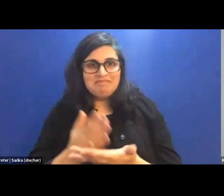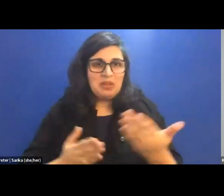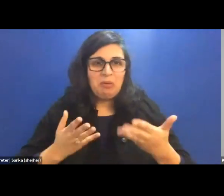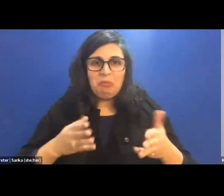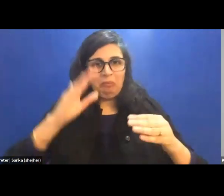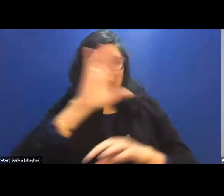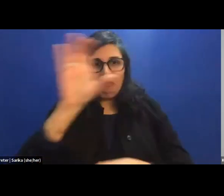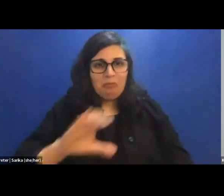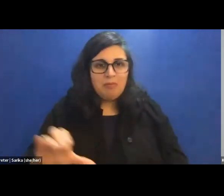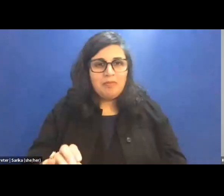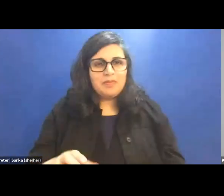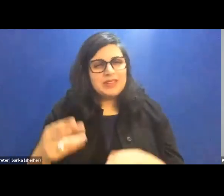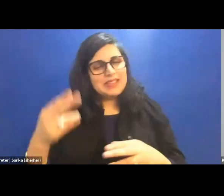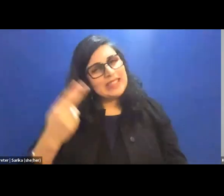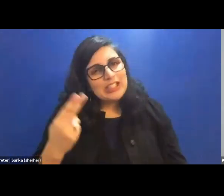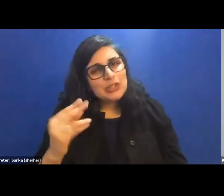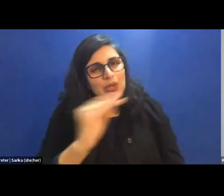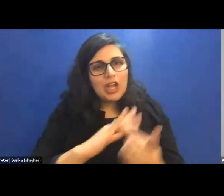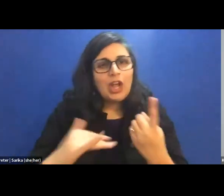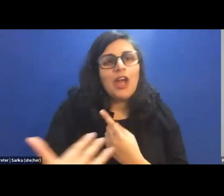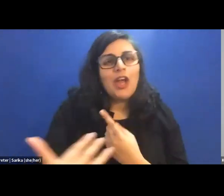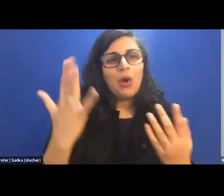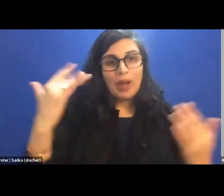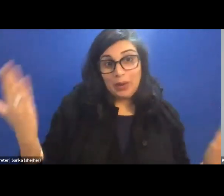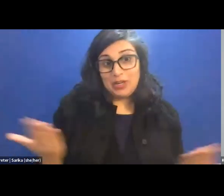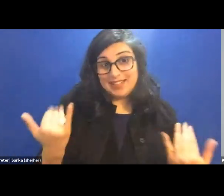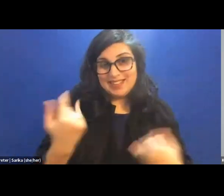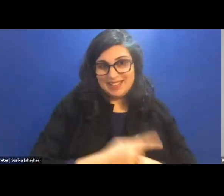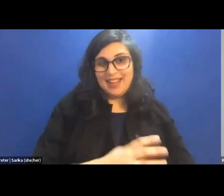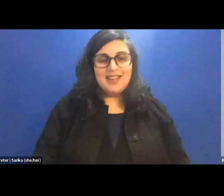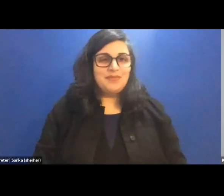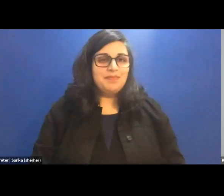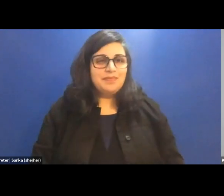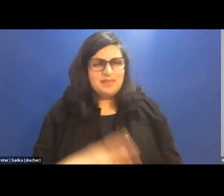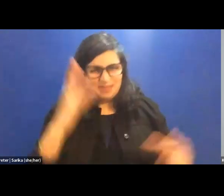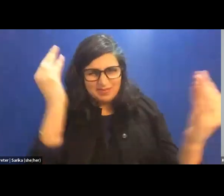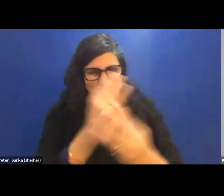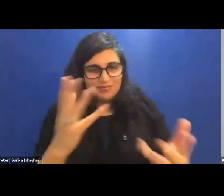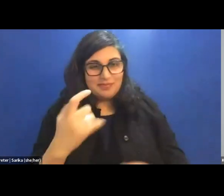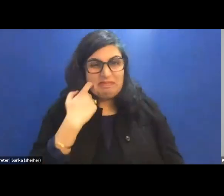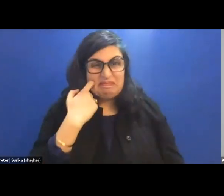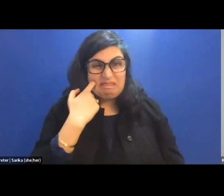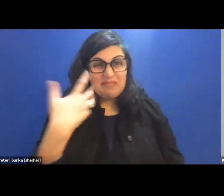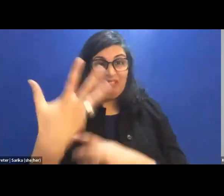Jessica. Yeah, good night, everyone. Good to connect with you all in some form. Want